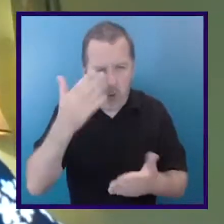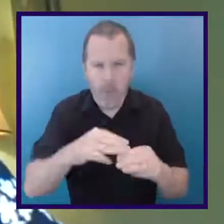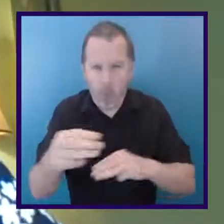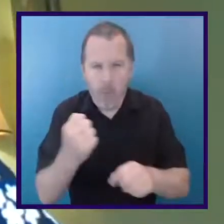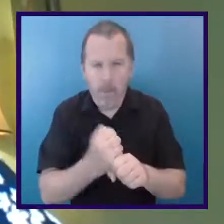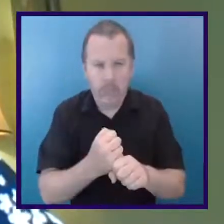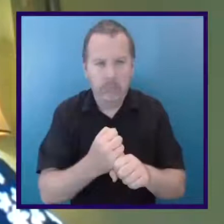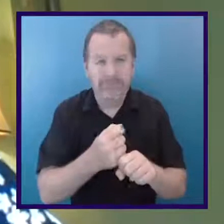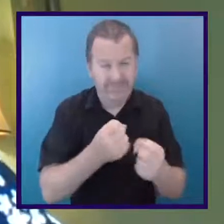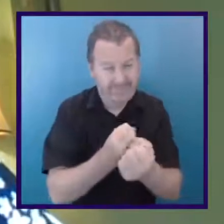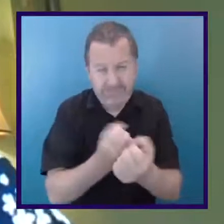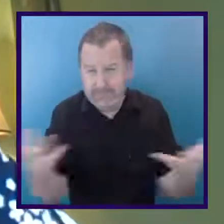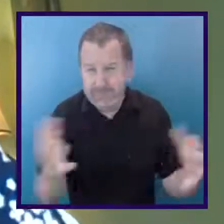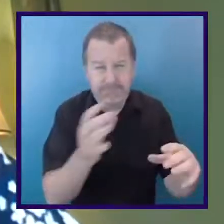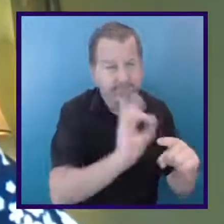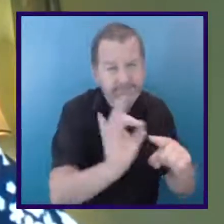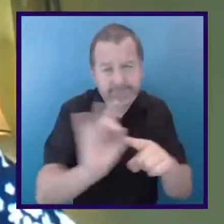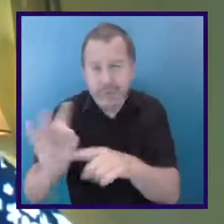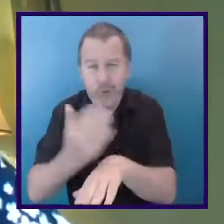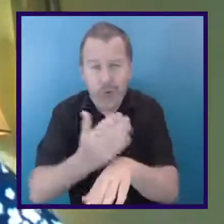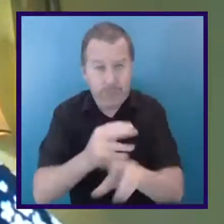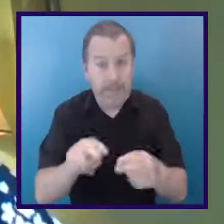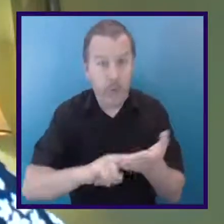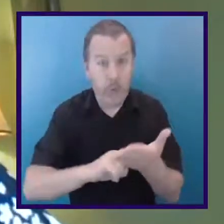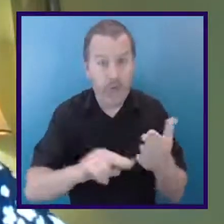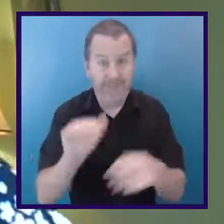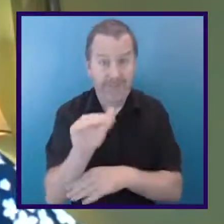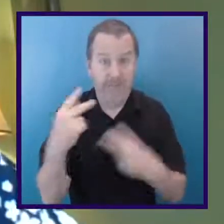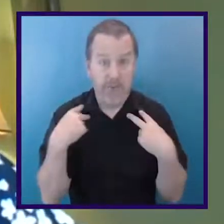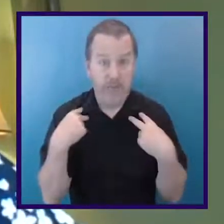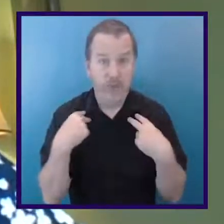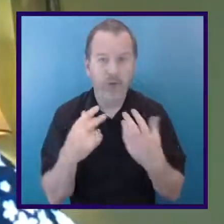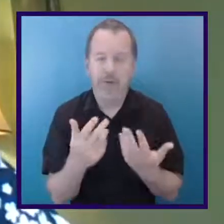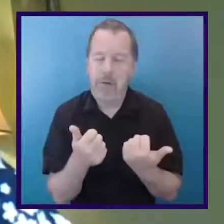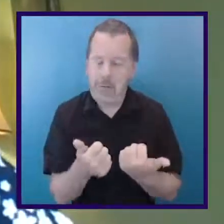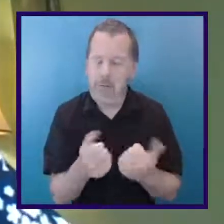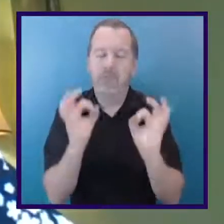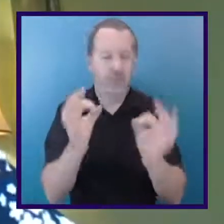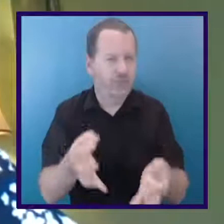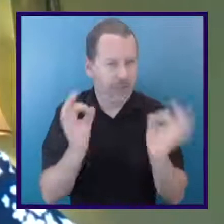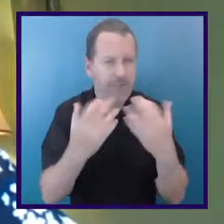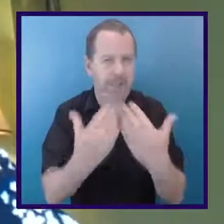languages might be involved in all sorts of jobs and not just the obvious ones that might seem to have languages. That's great.